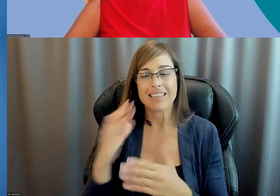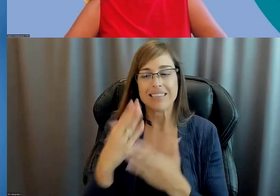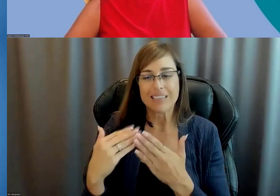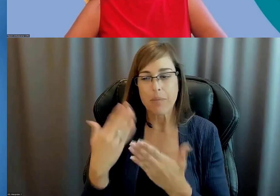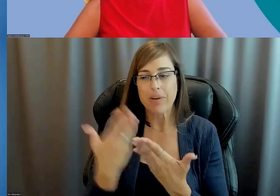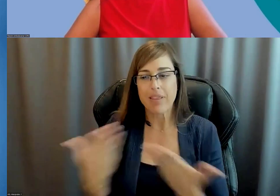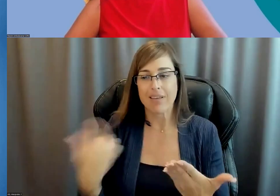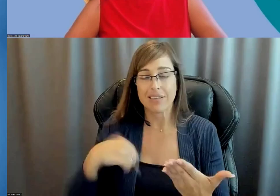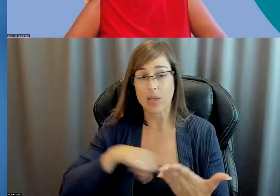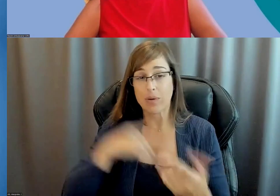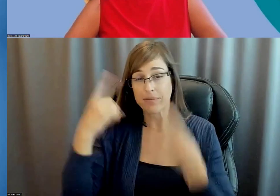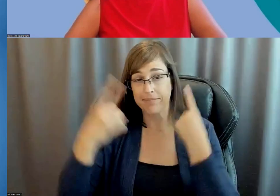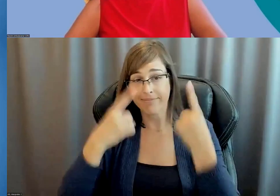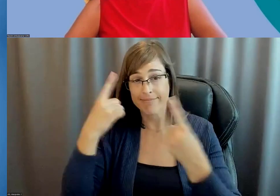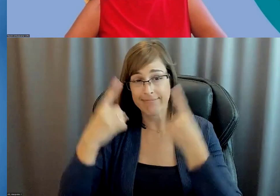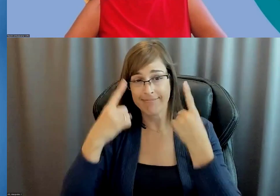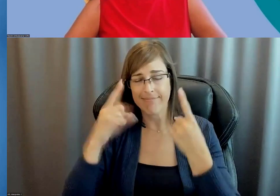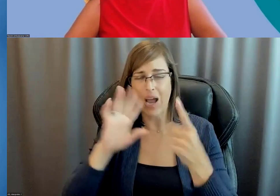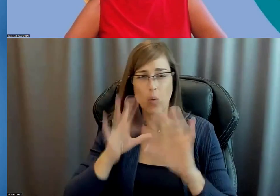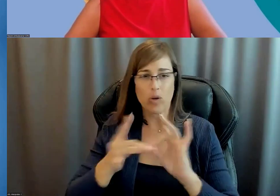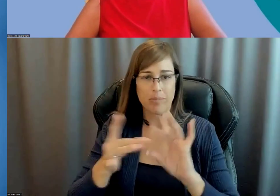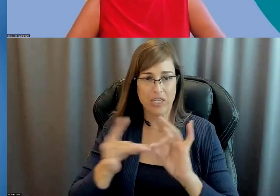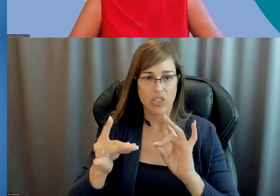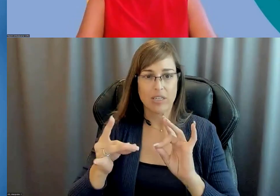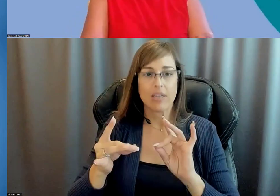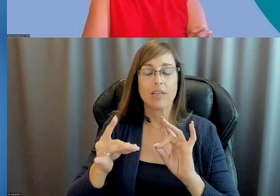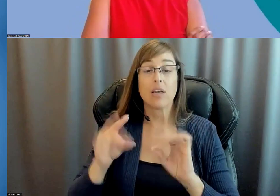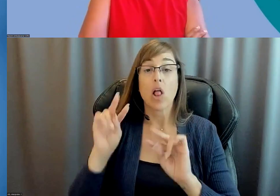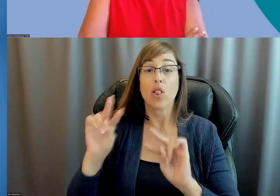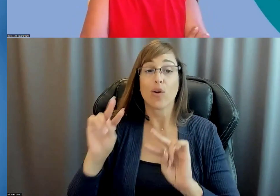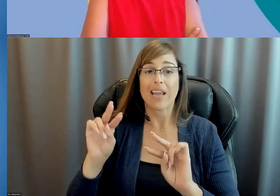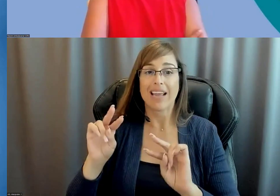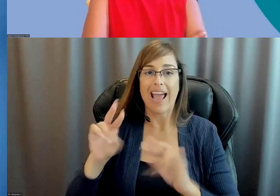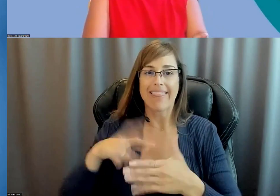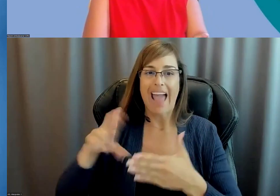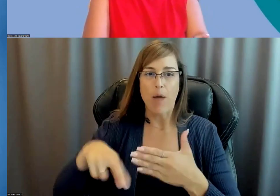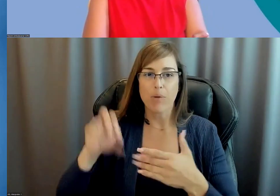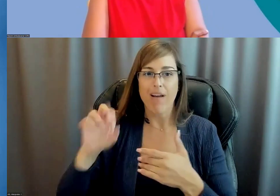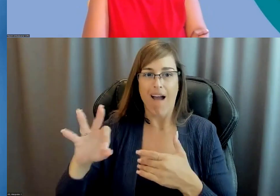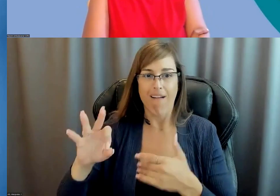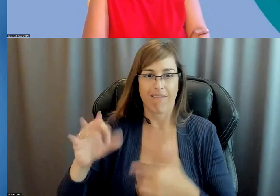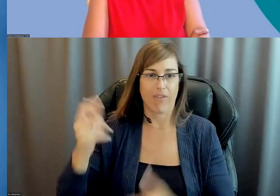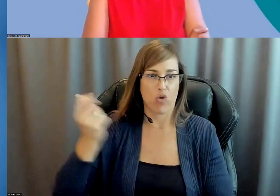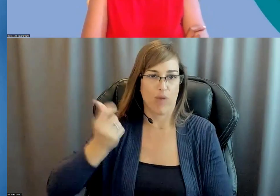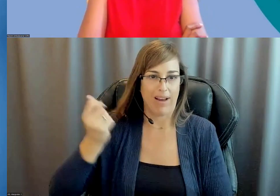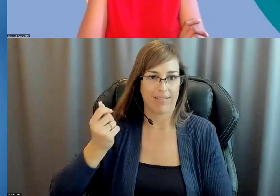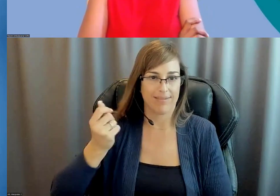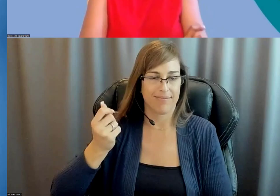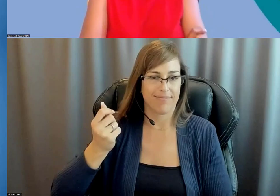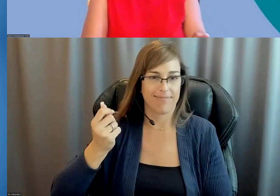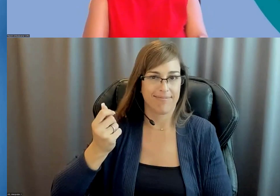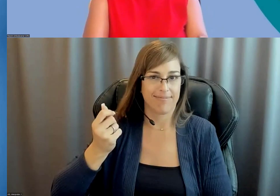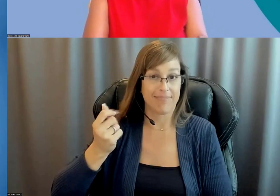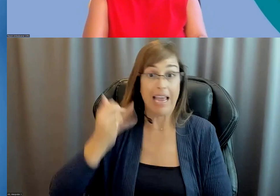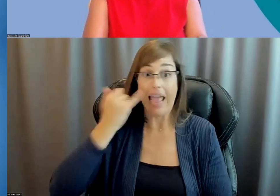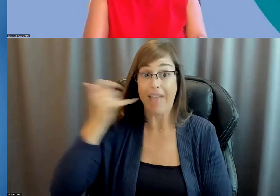I'll just mention that is just looking at the output of the grant. If the grant produced 100 papers